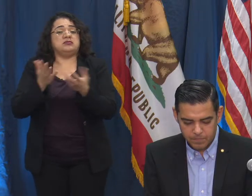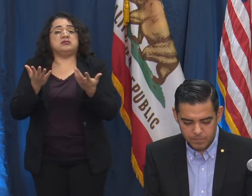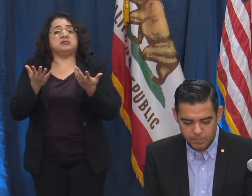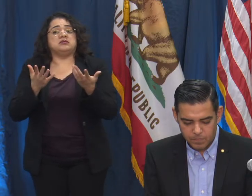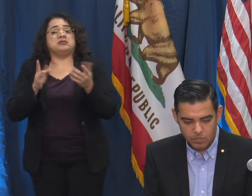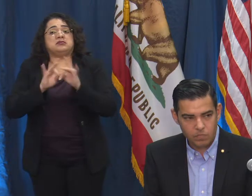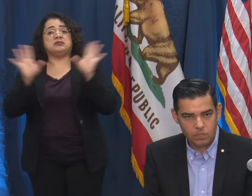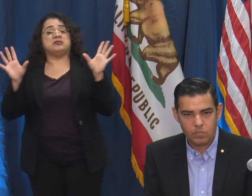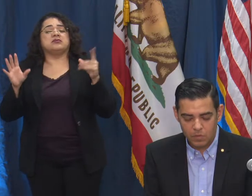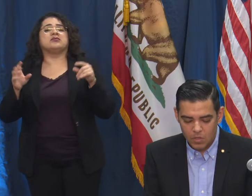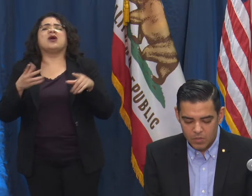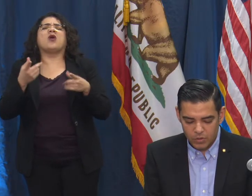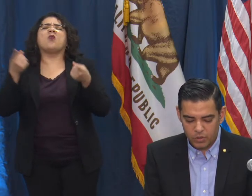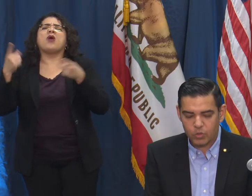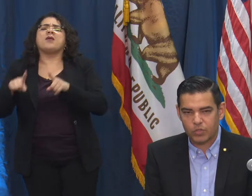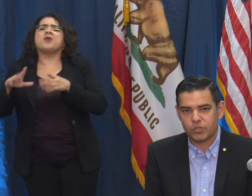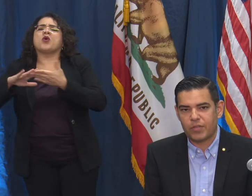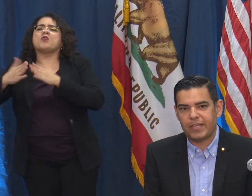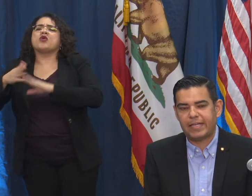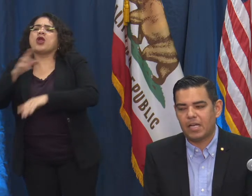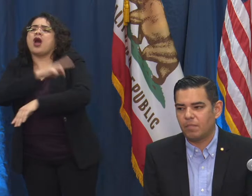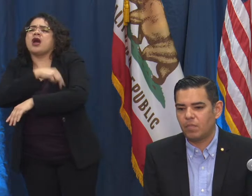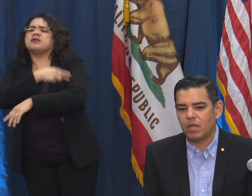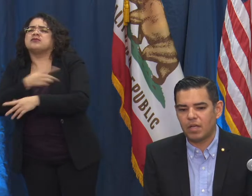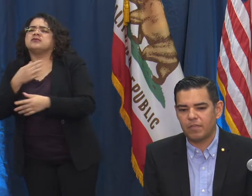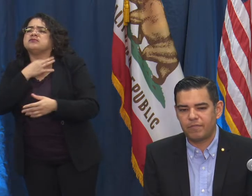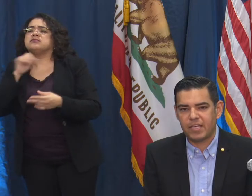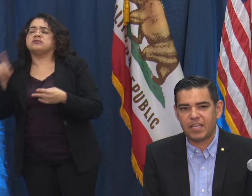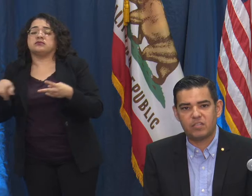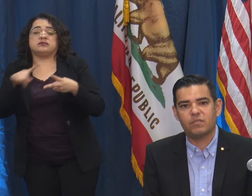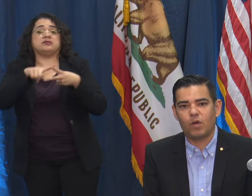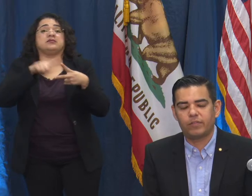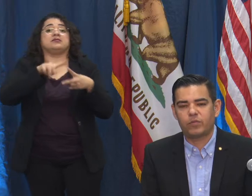Hospitals opening? Good questions. So I think the VA is involved of course